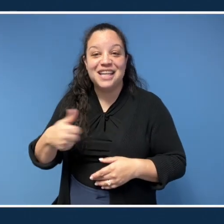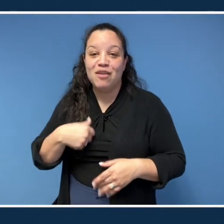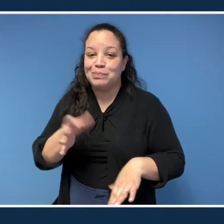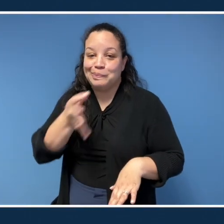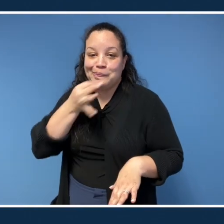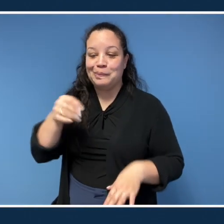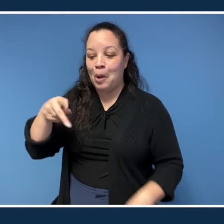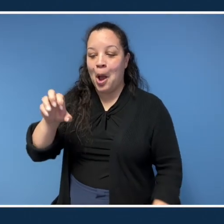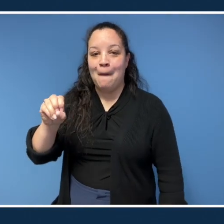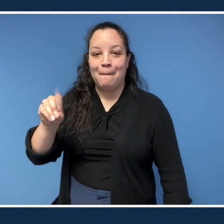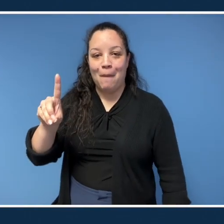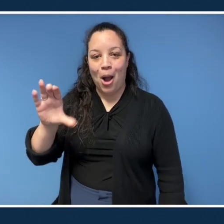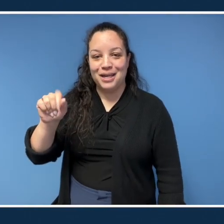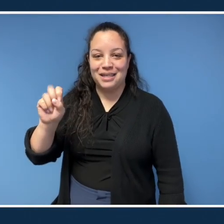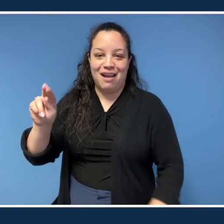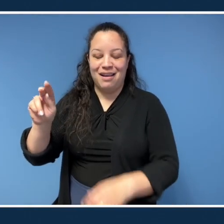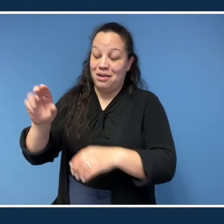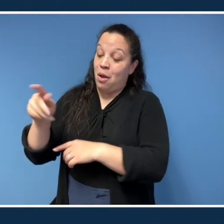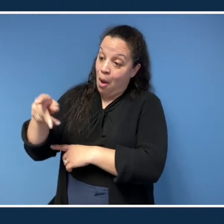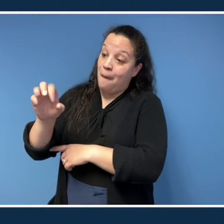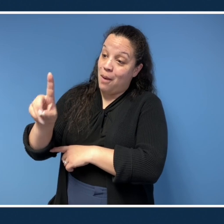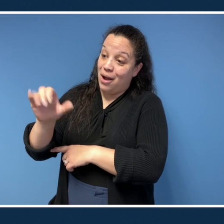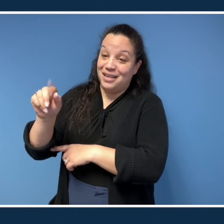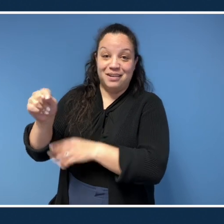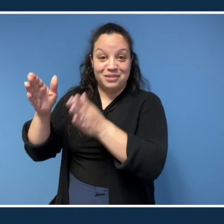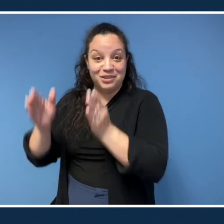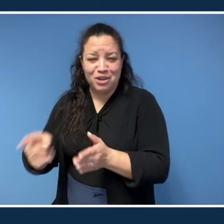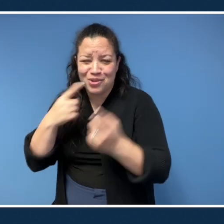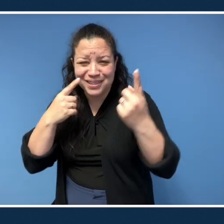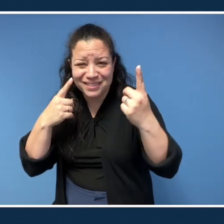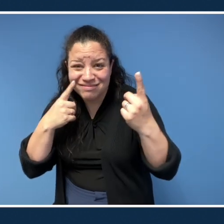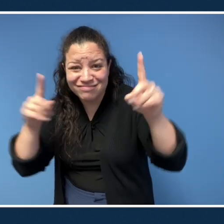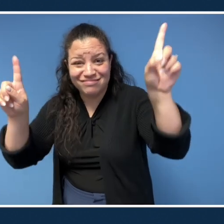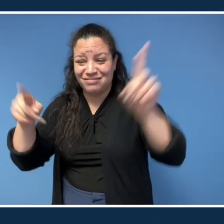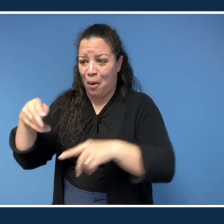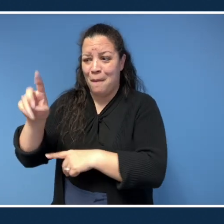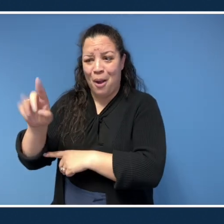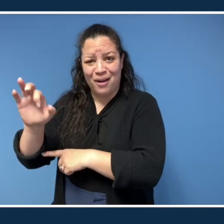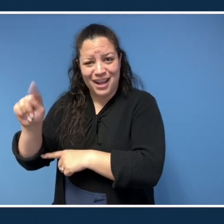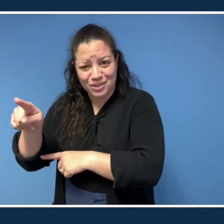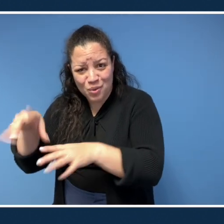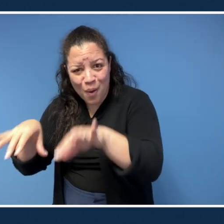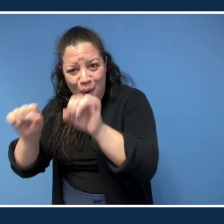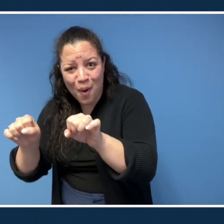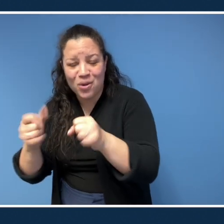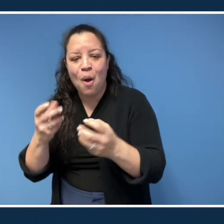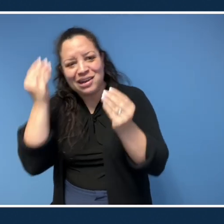You do host a successful podcast that I would love for you to share with listeners that they can check it out after today's podcast because it is quite